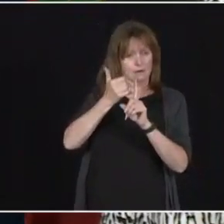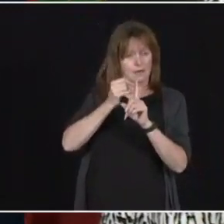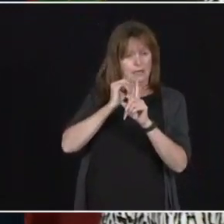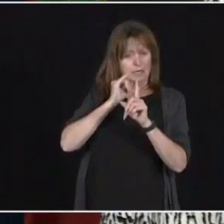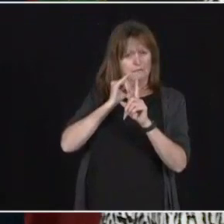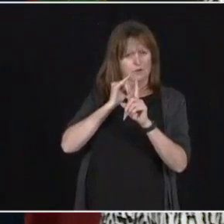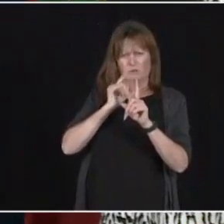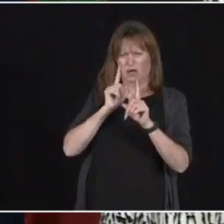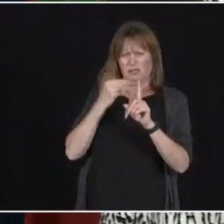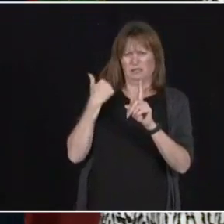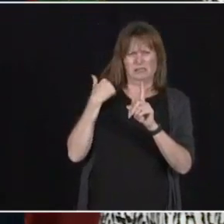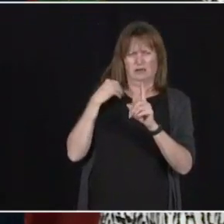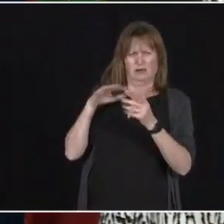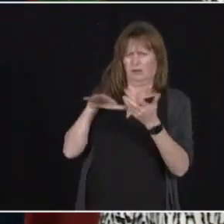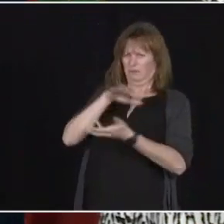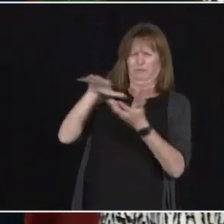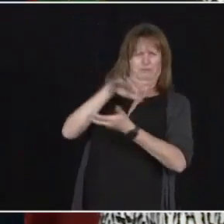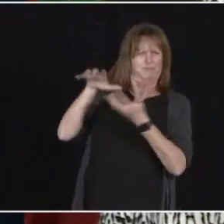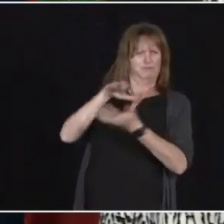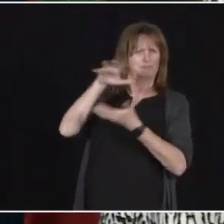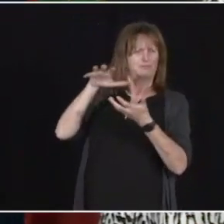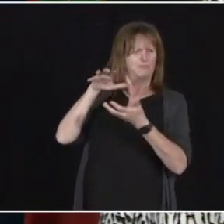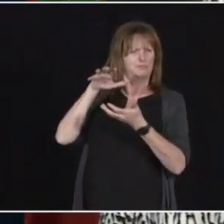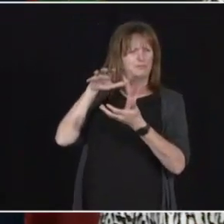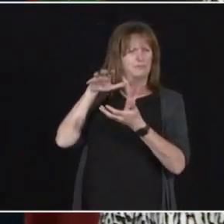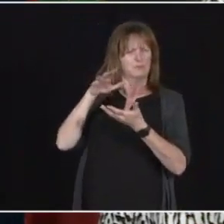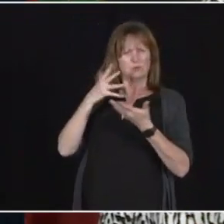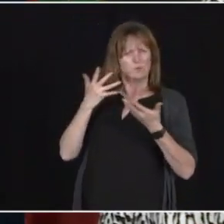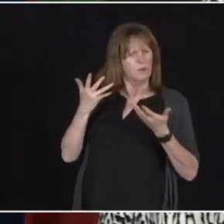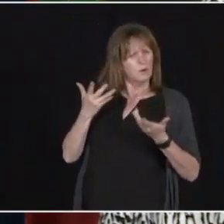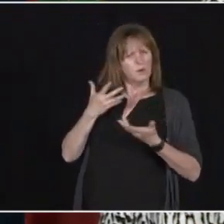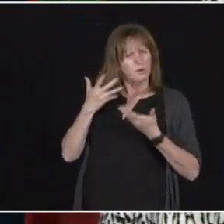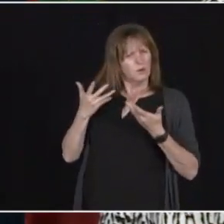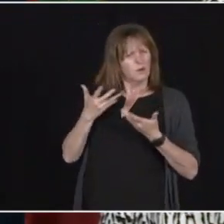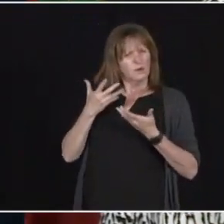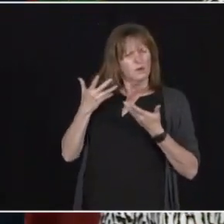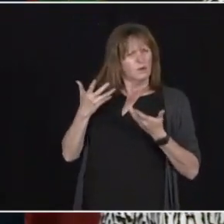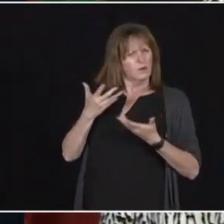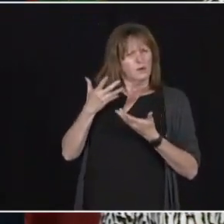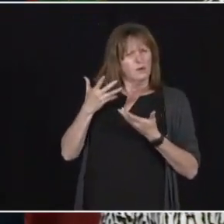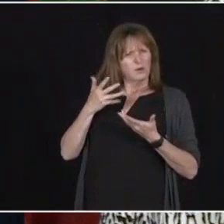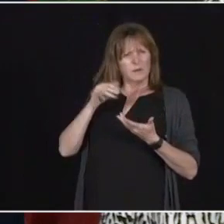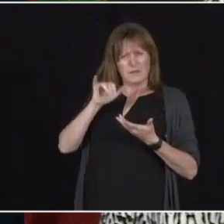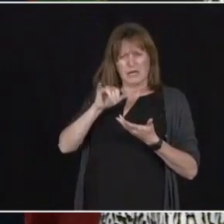there has been particularly linked to the reason why we are seeing such a and cases right now.